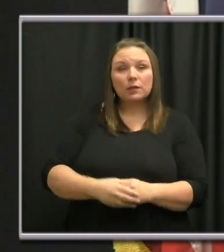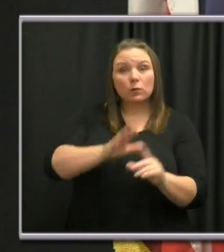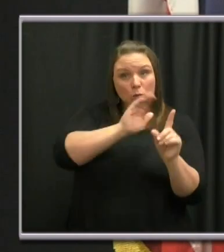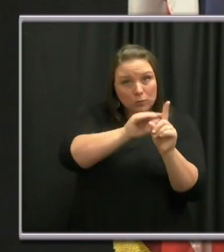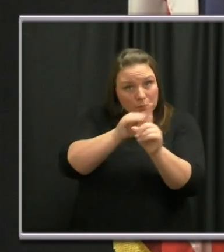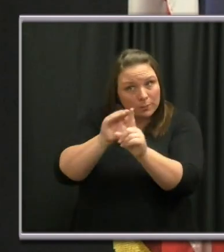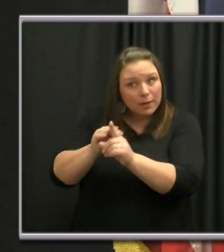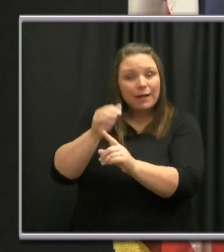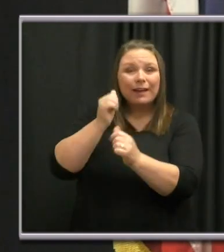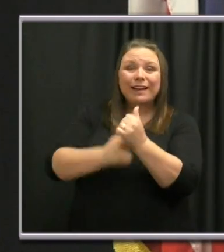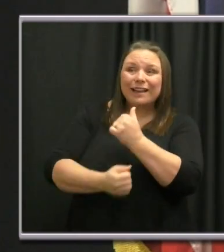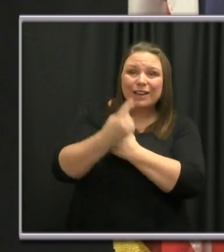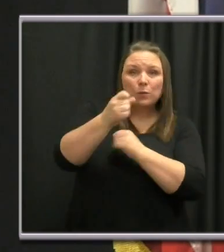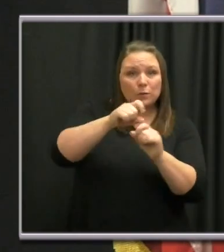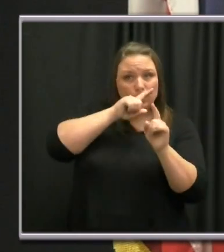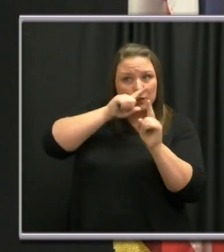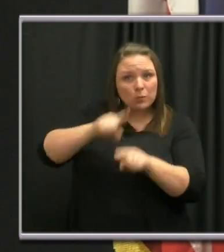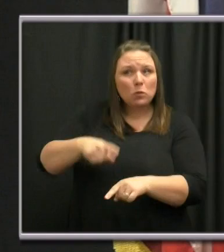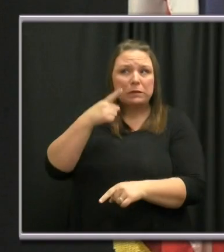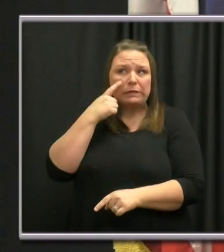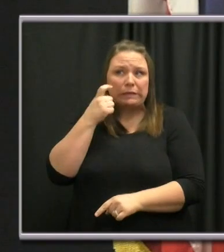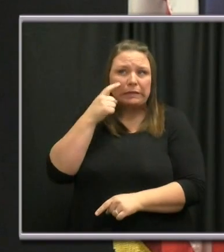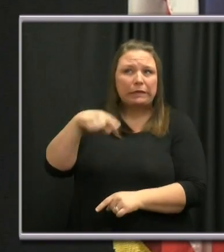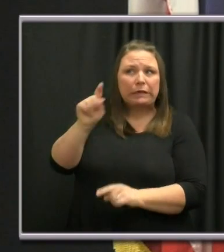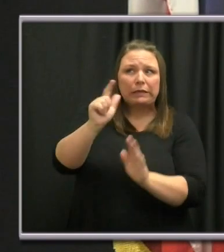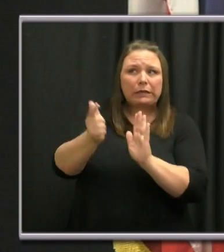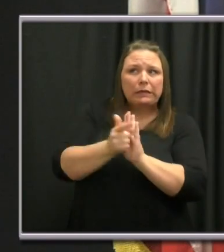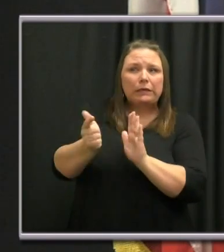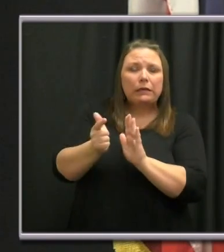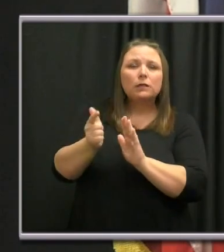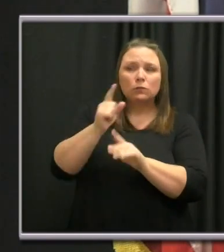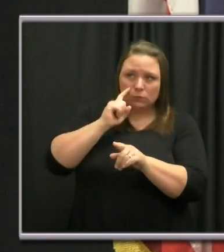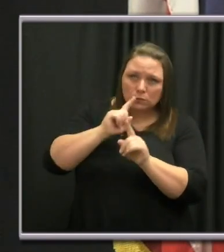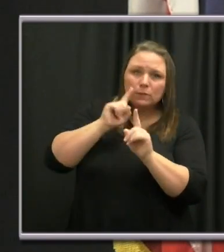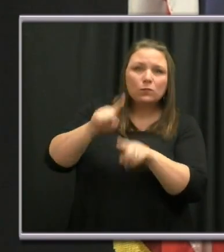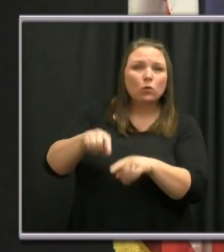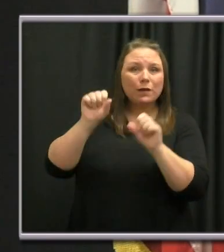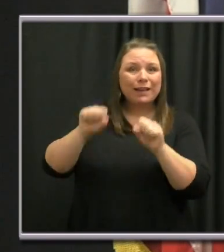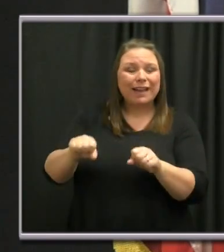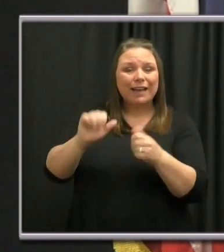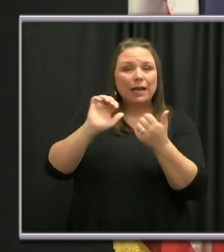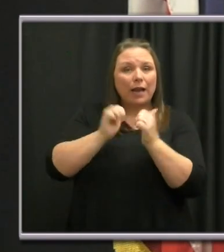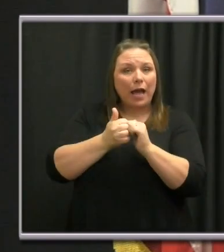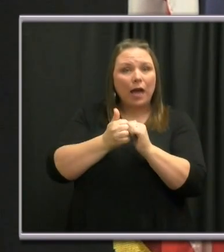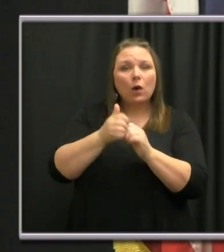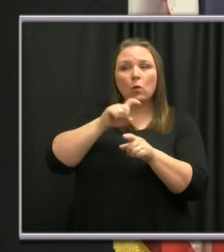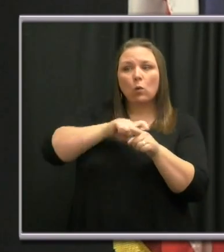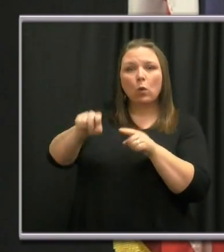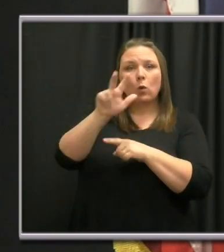THROUGHOUT THIS WEEKEND. AS A REMINDER ANYONE CAN REPORT A